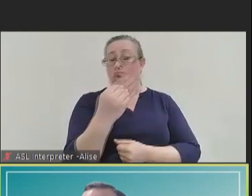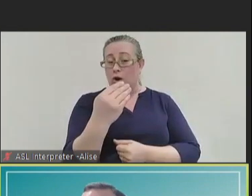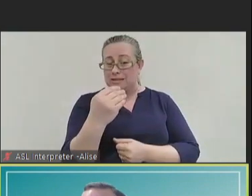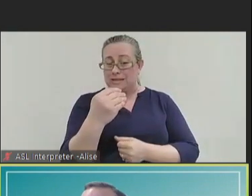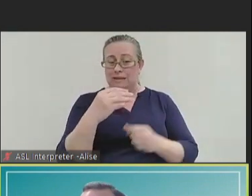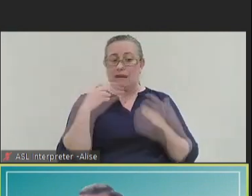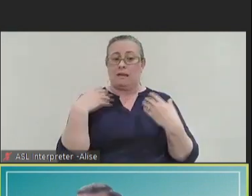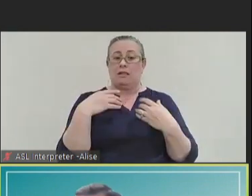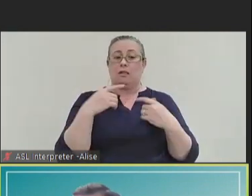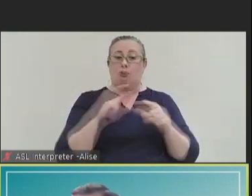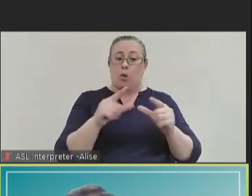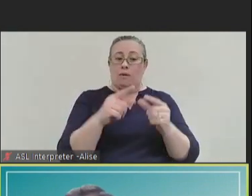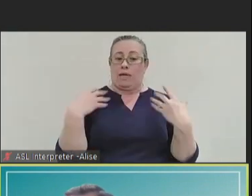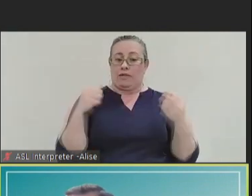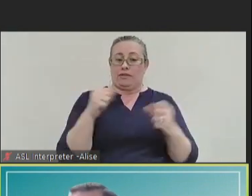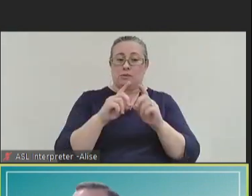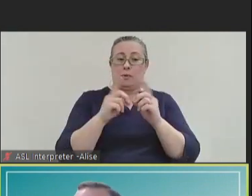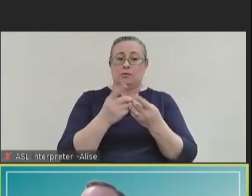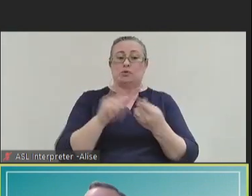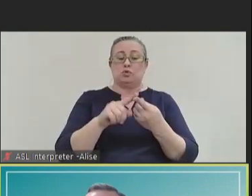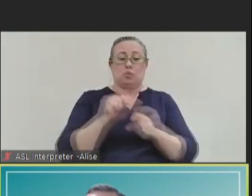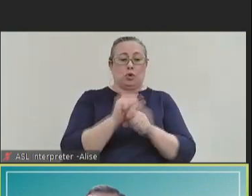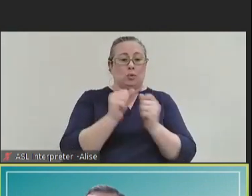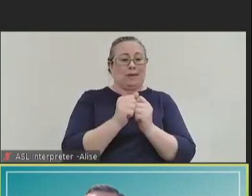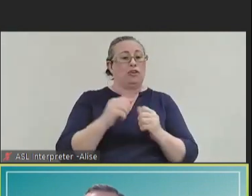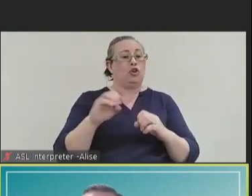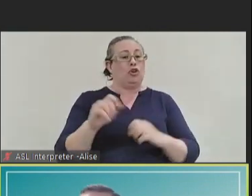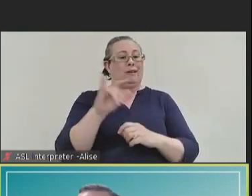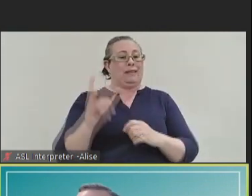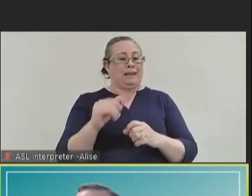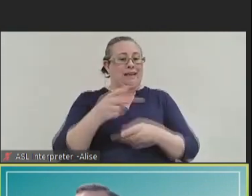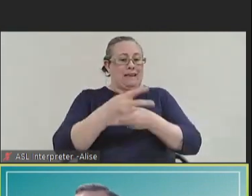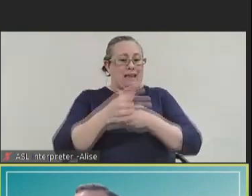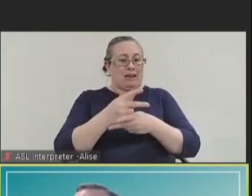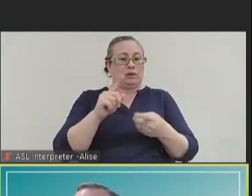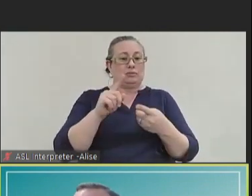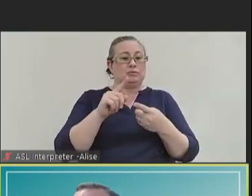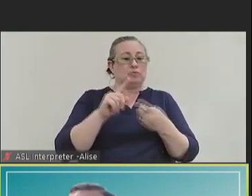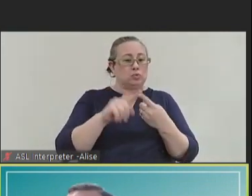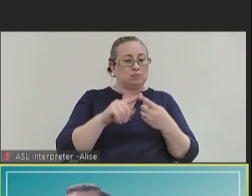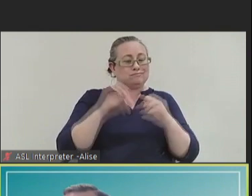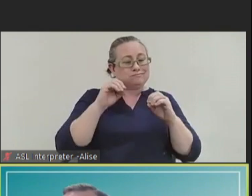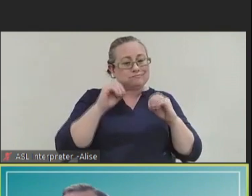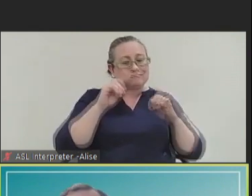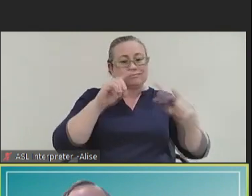care and education programs to identify and implement strategies to improve COVID-19 and